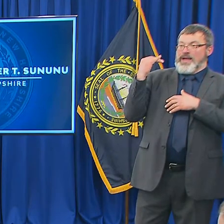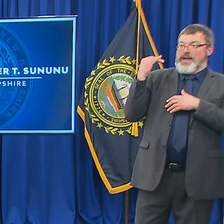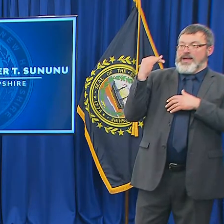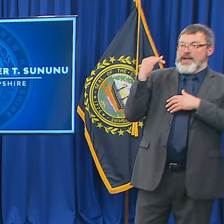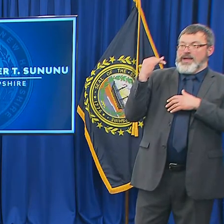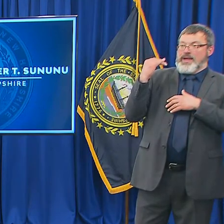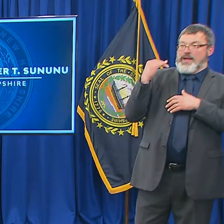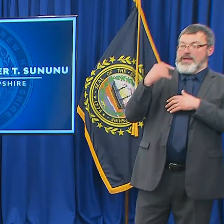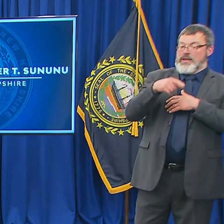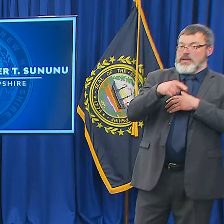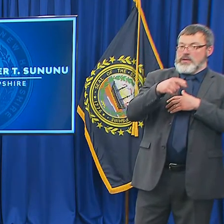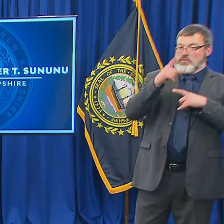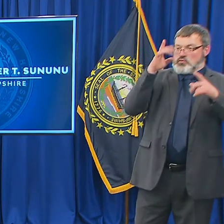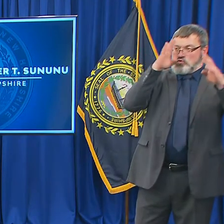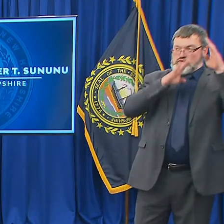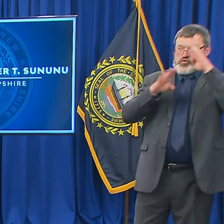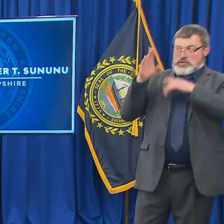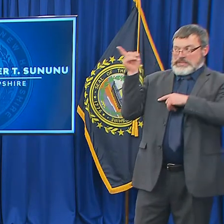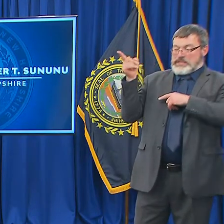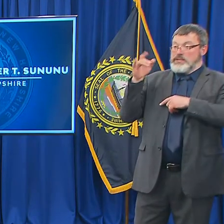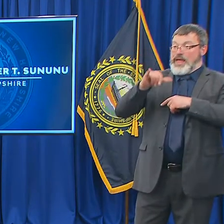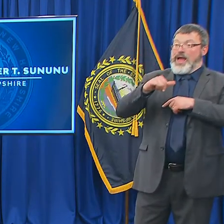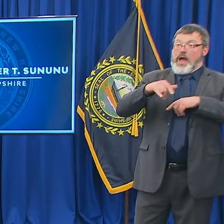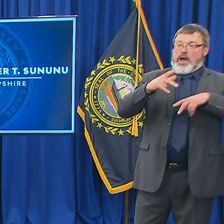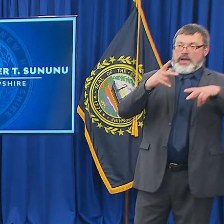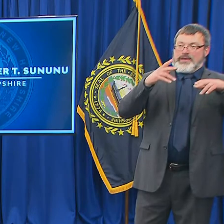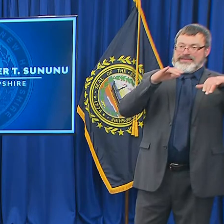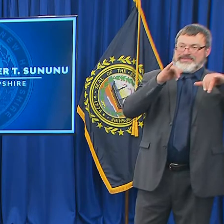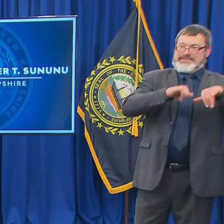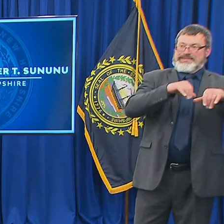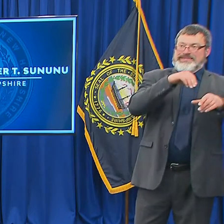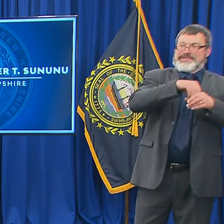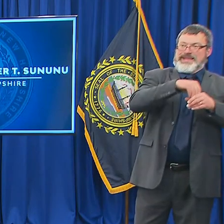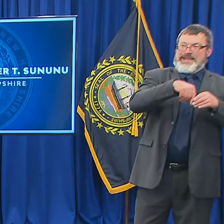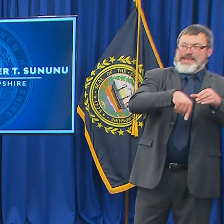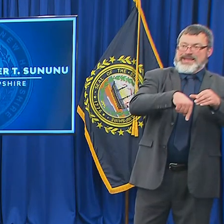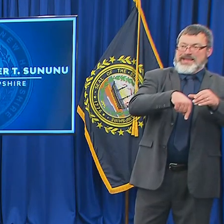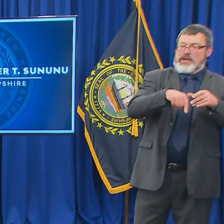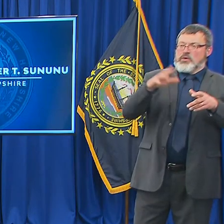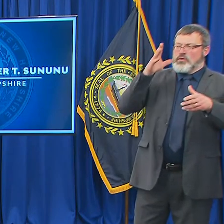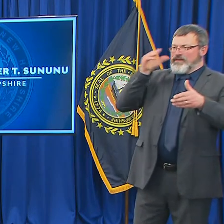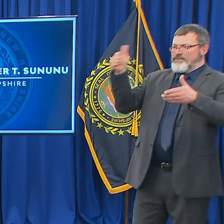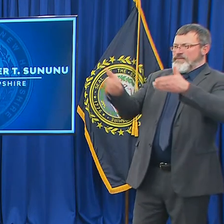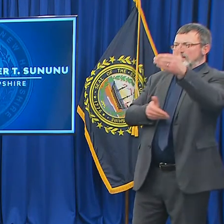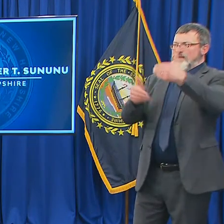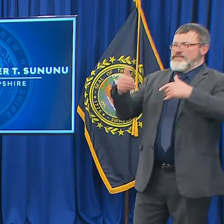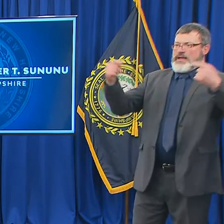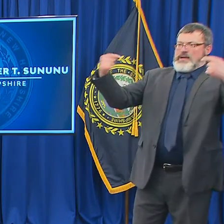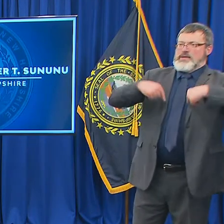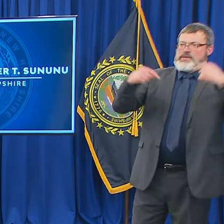your family in a public setting you need to wear a mask. I don't know exactly the details of some of those other states